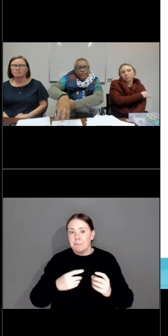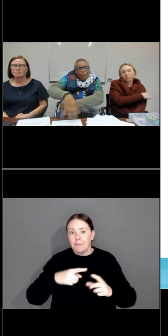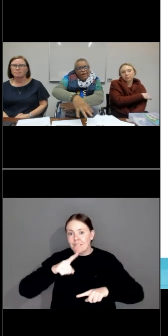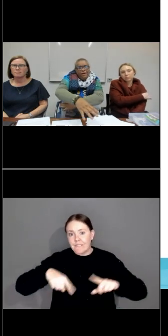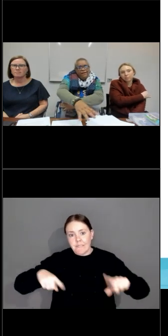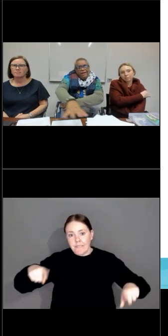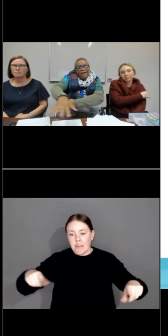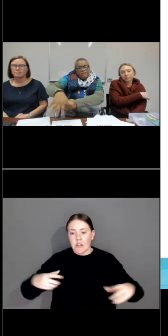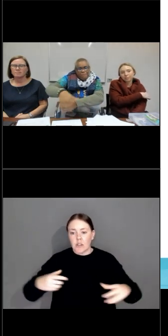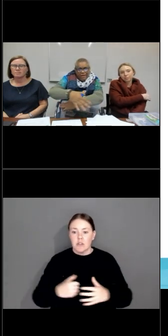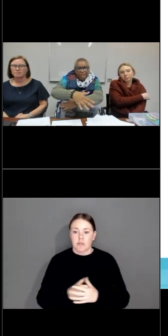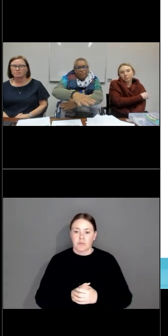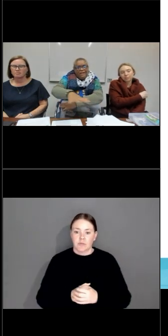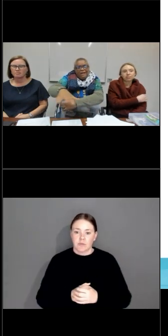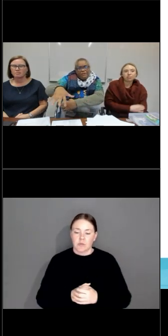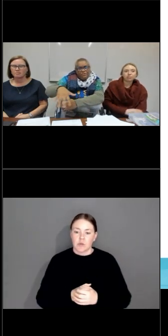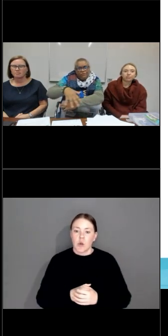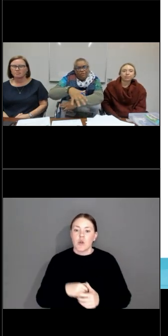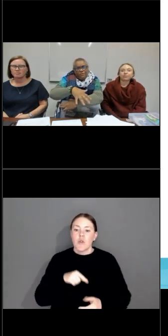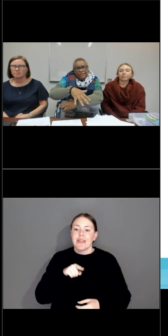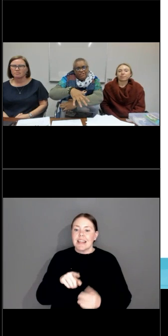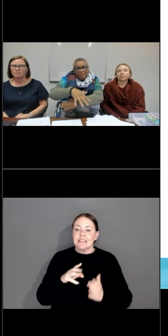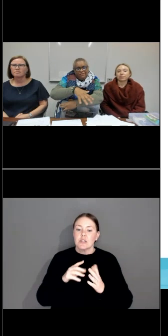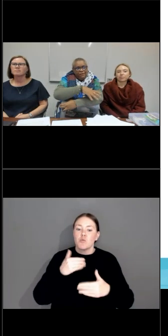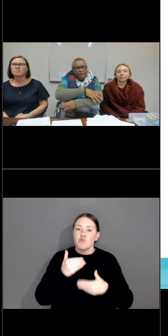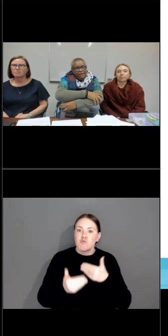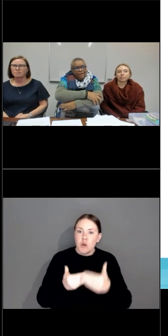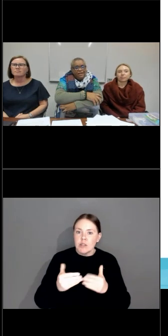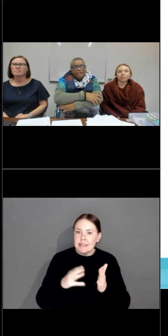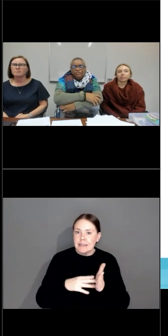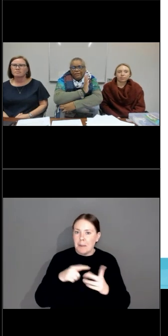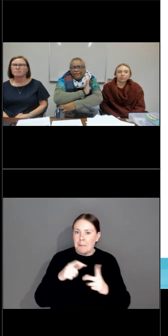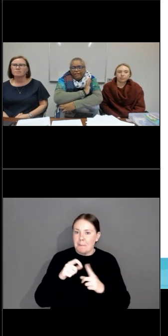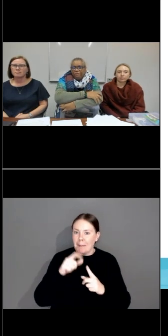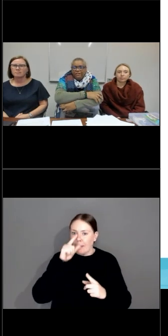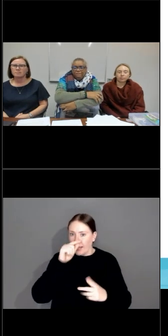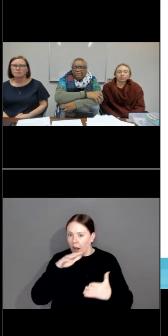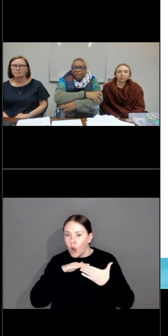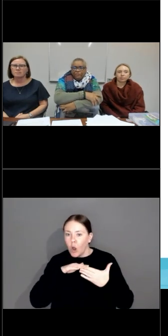you are and it's part of coming to a conversation with somebody the story card is pretty explanatory